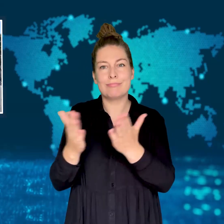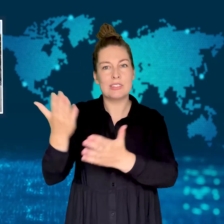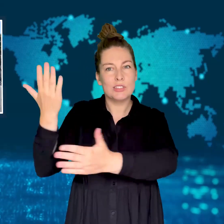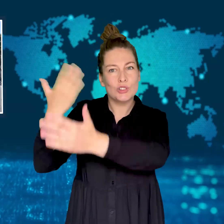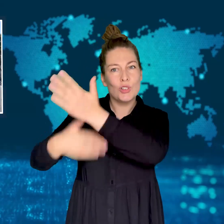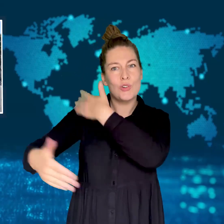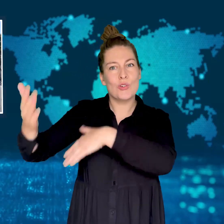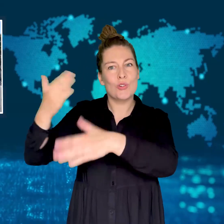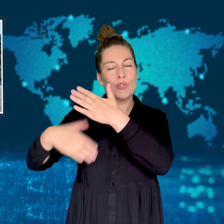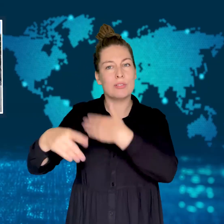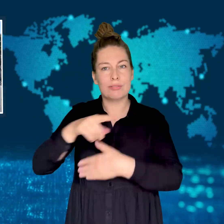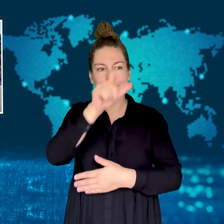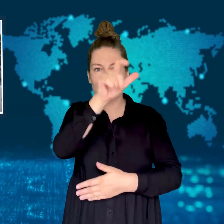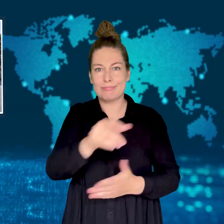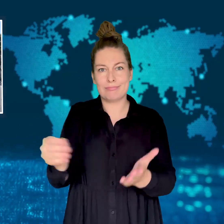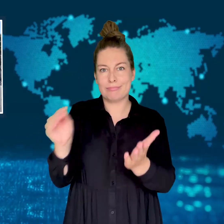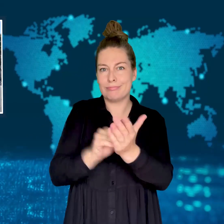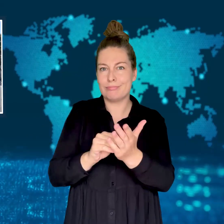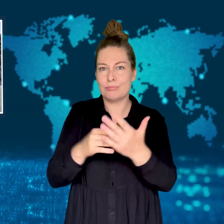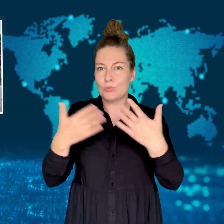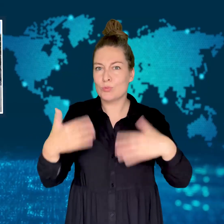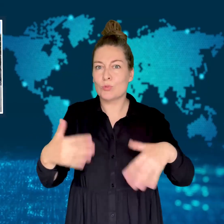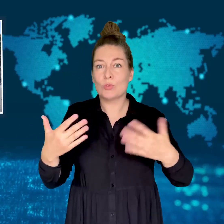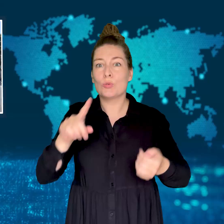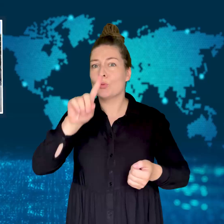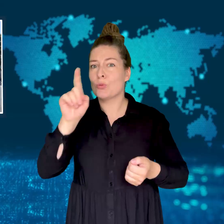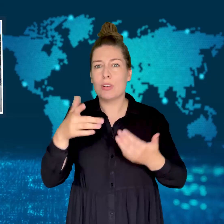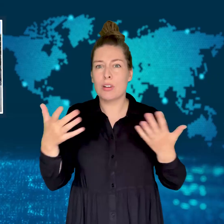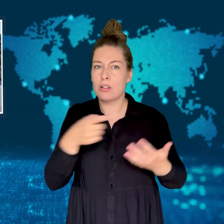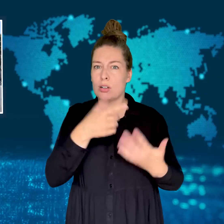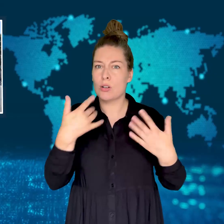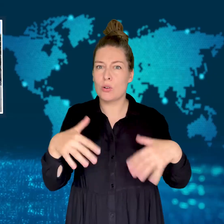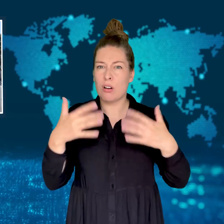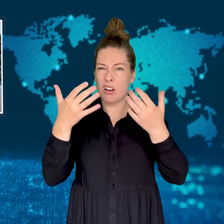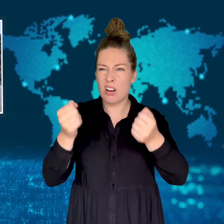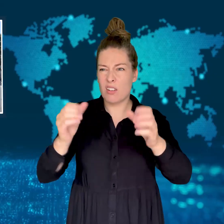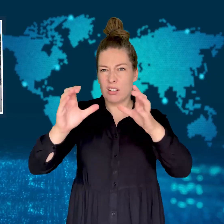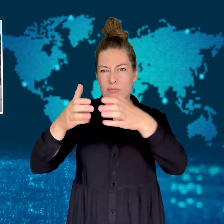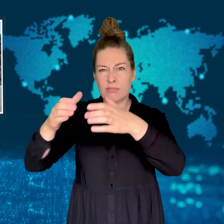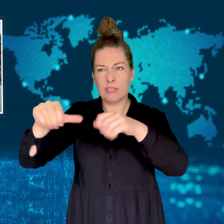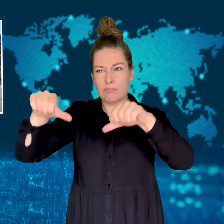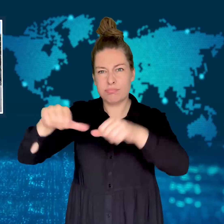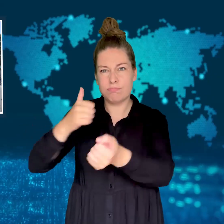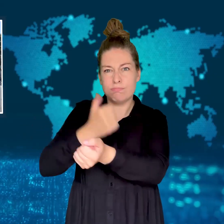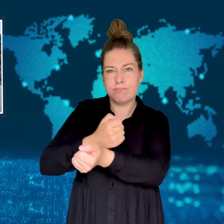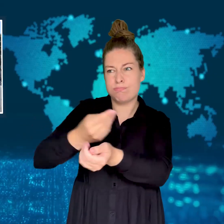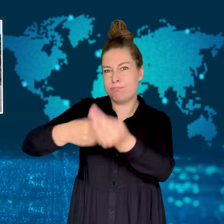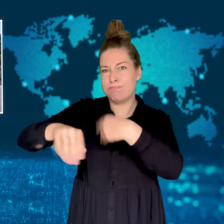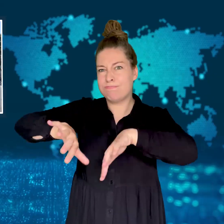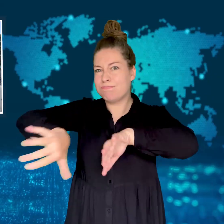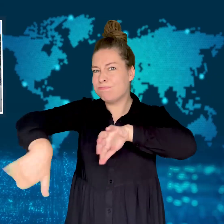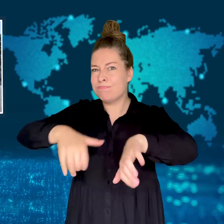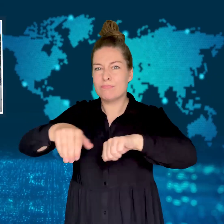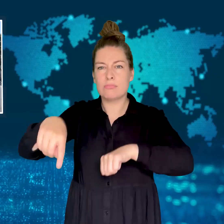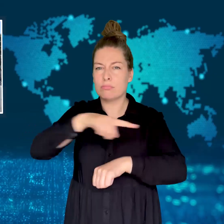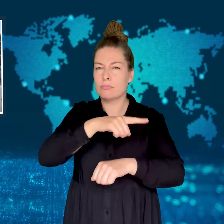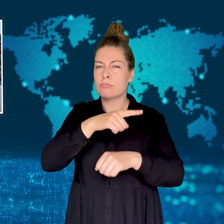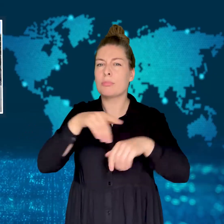be in the history books" and that he had never stopped